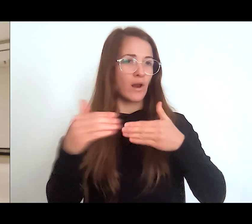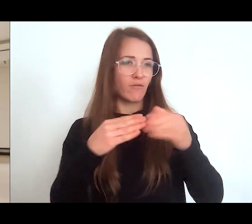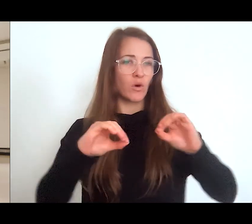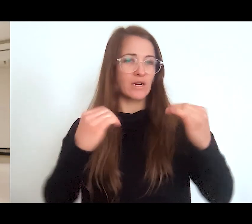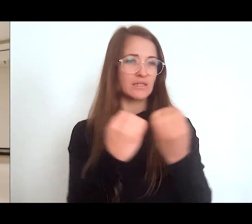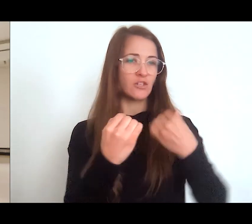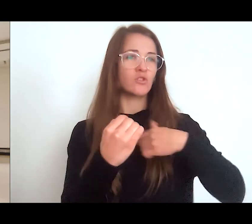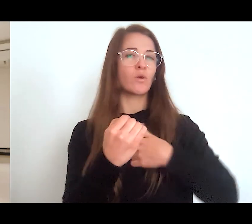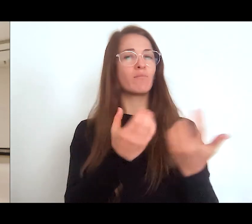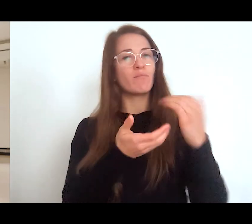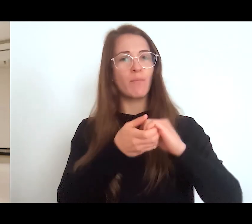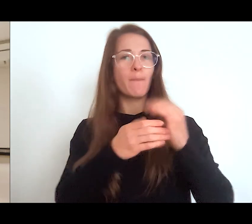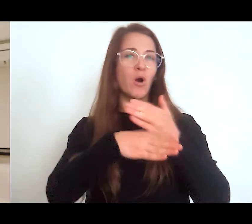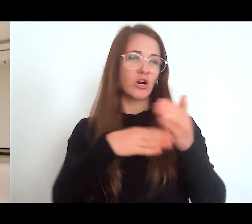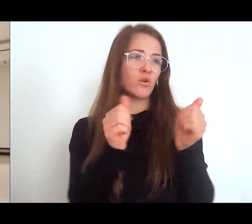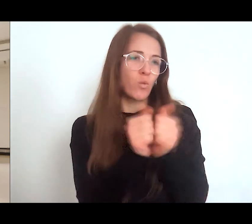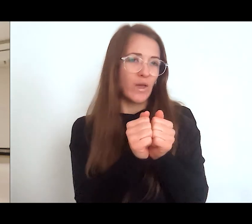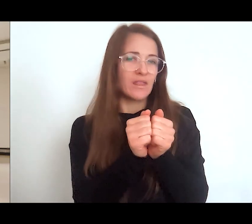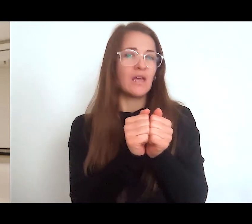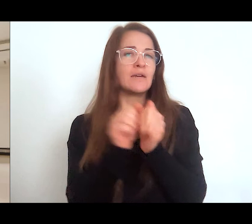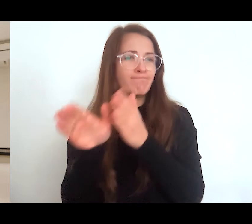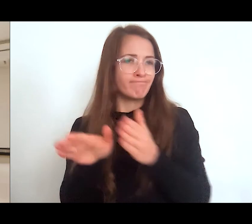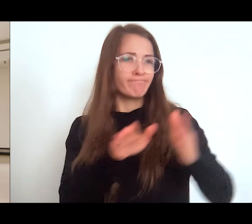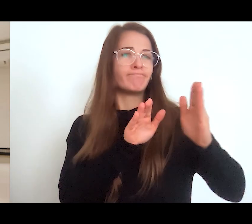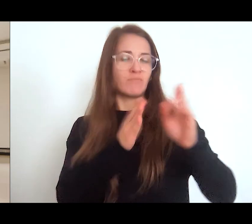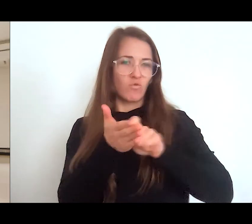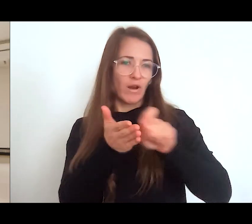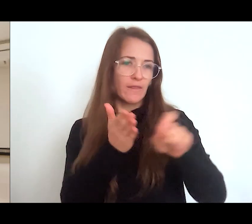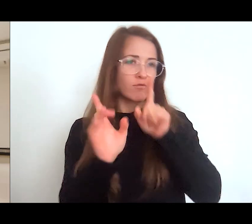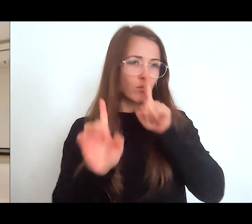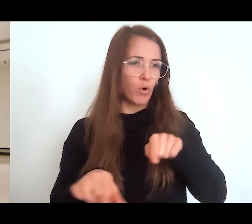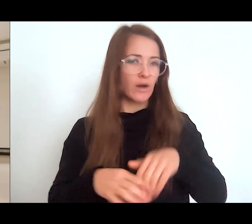WHATEVER ORGANIZATION WE ARE WORKING WITH TO PUT THE REPORT TOGETHER.